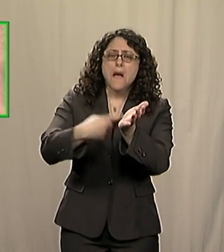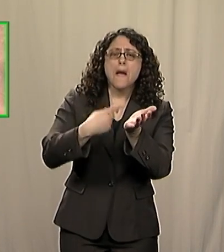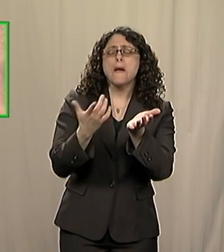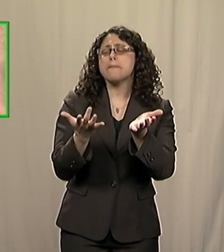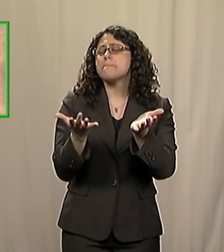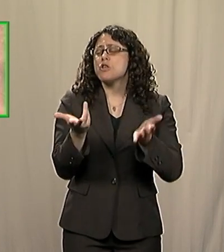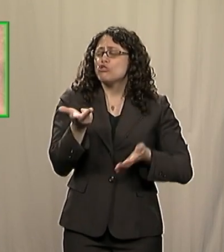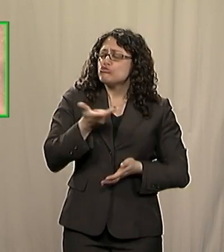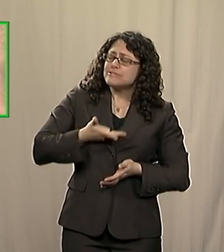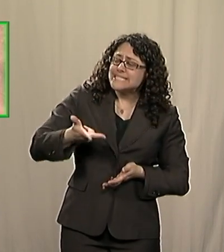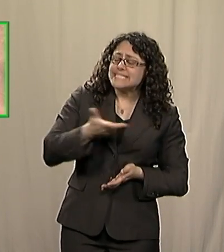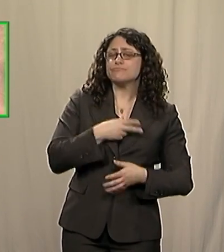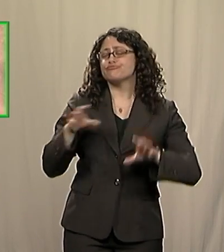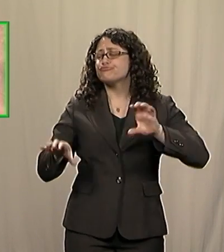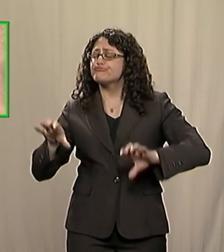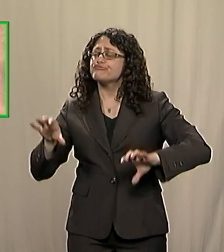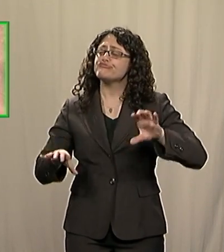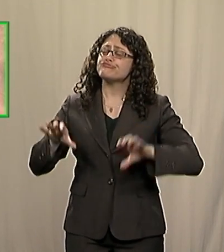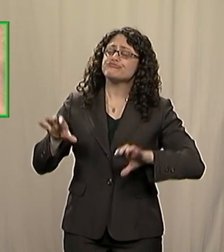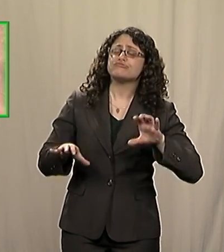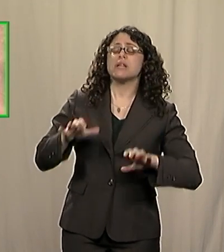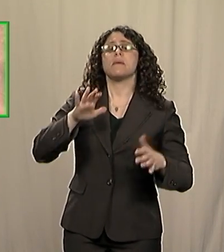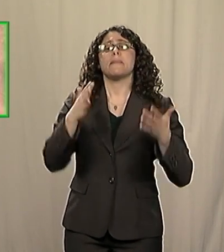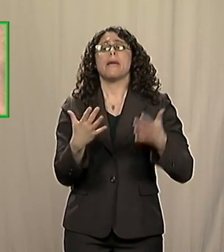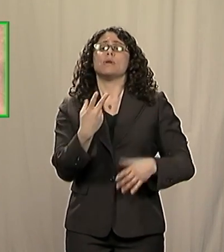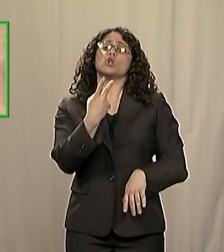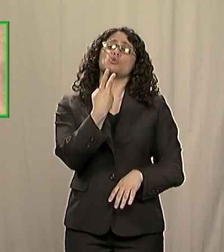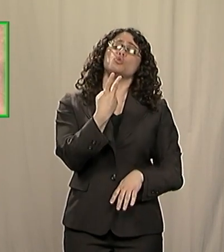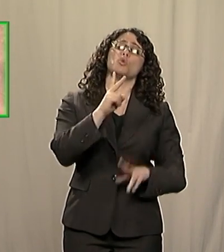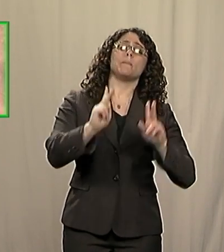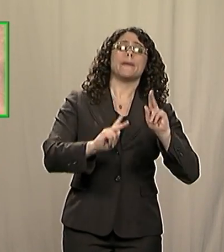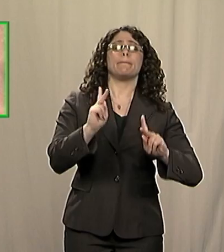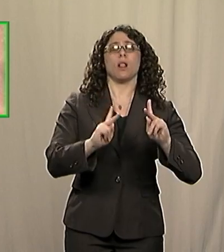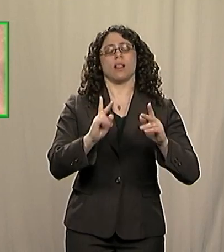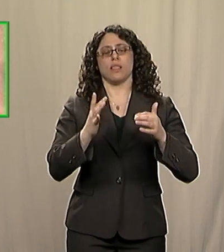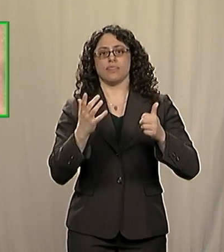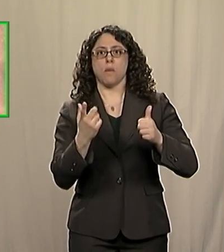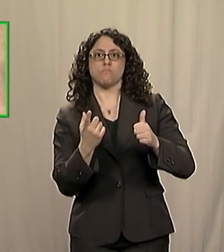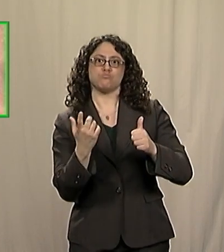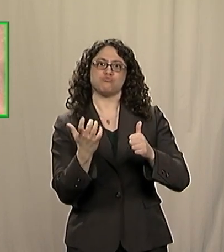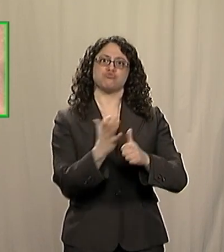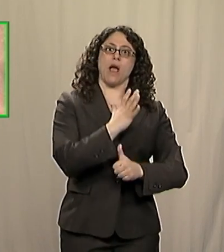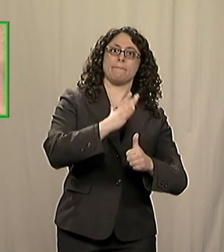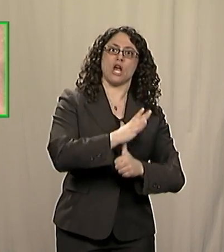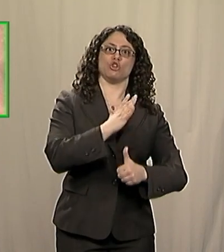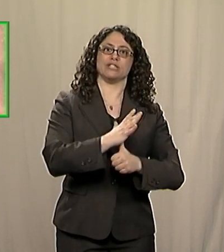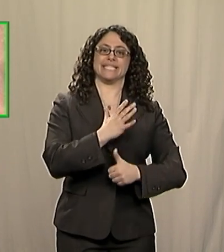of the participants might be primarily, if you, animator or an author of the statements.